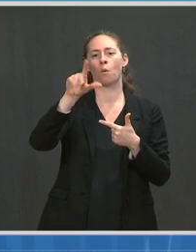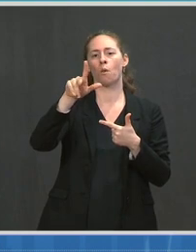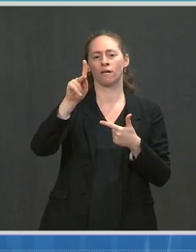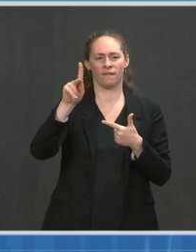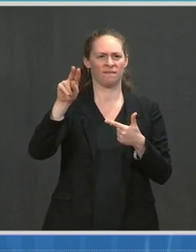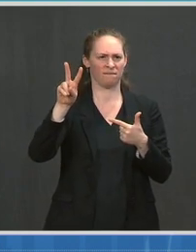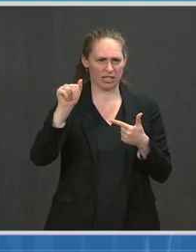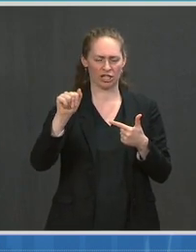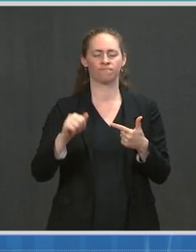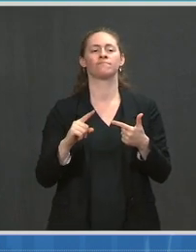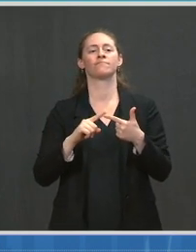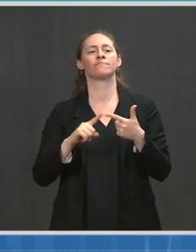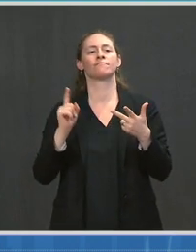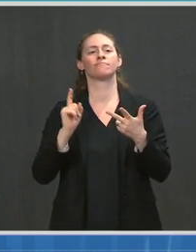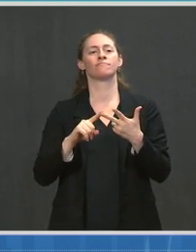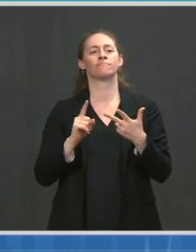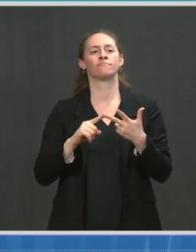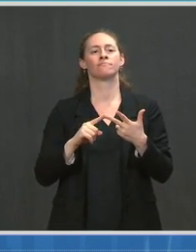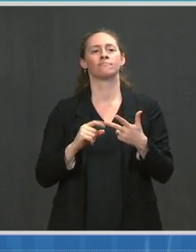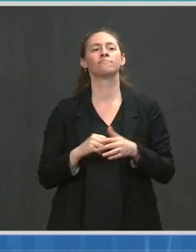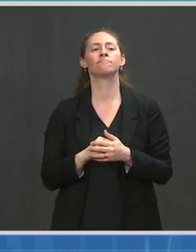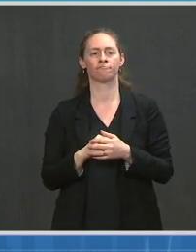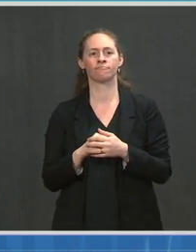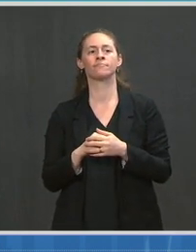of administering 15,000 doses a day.